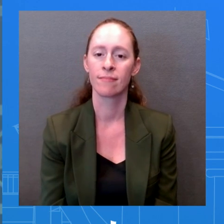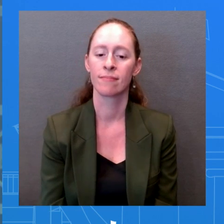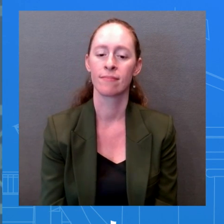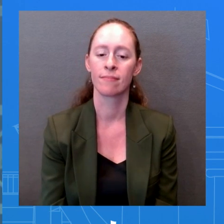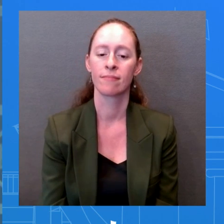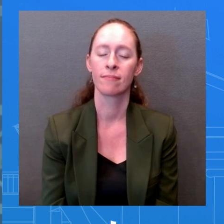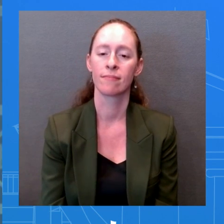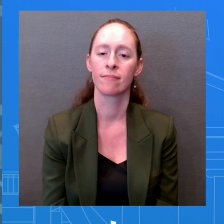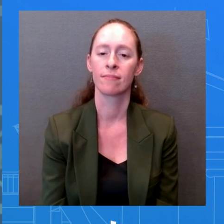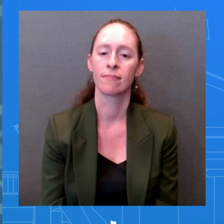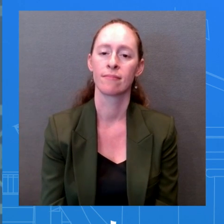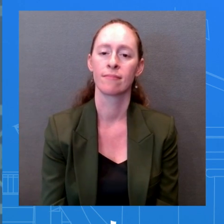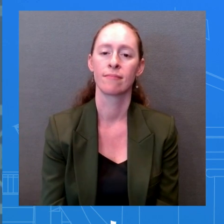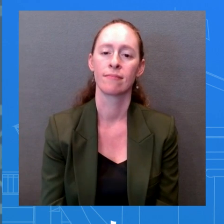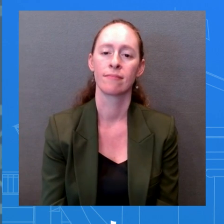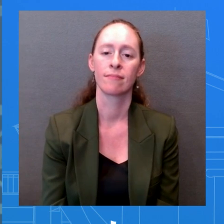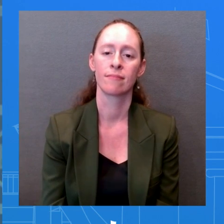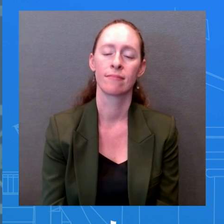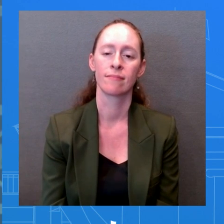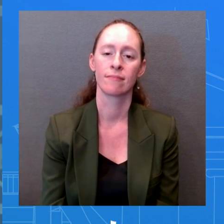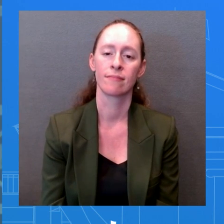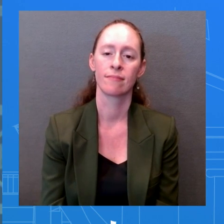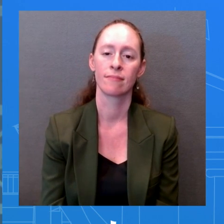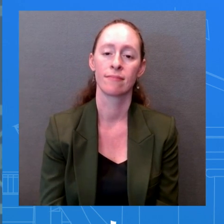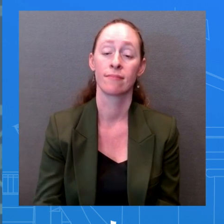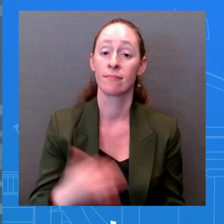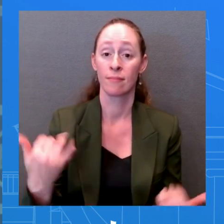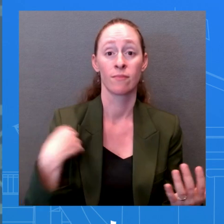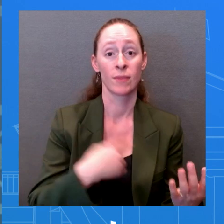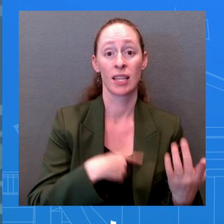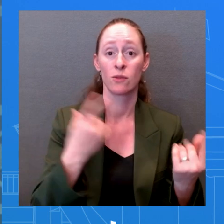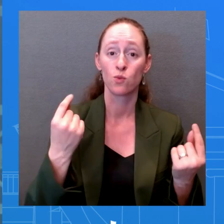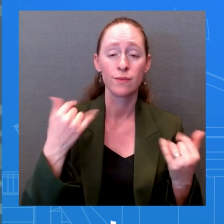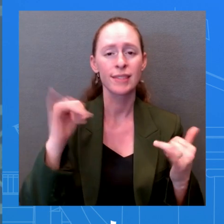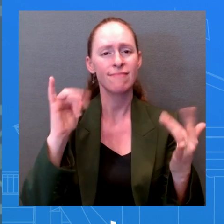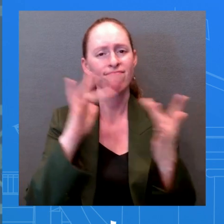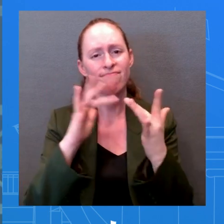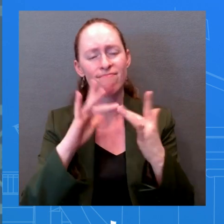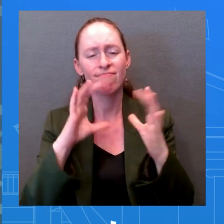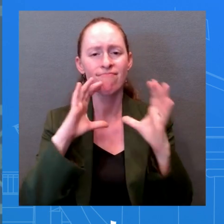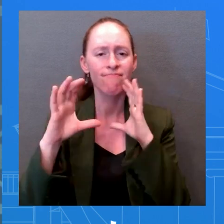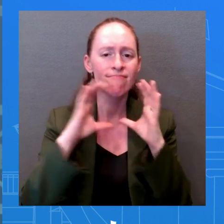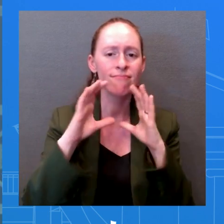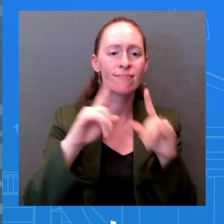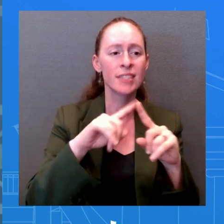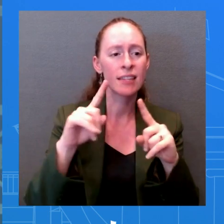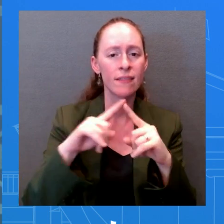with the cities that have to deal with this. And FEMA Regional Administrators have been meeting with city officials on site